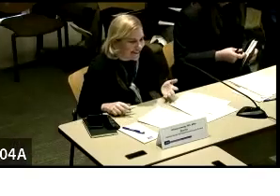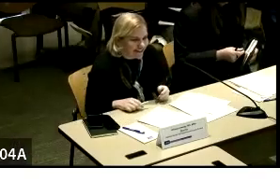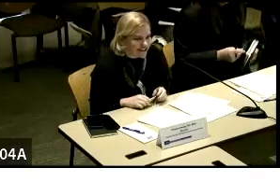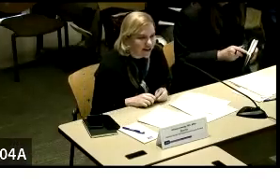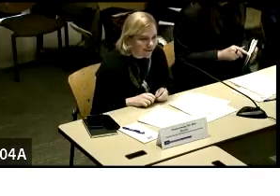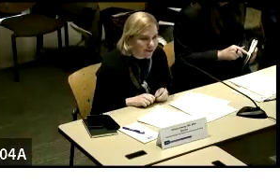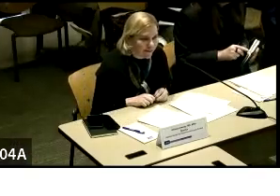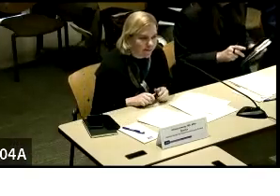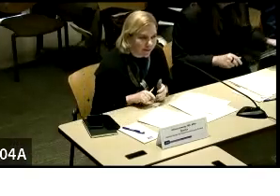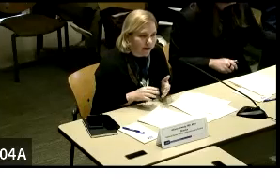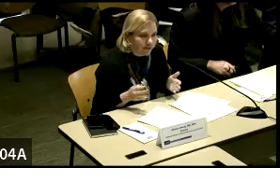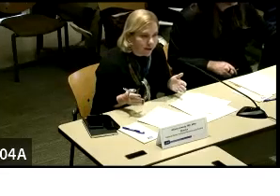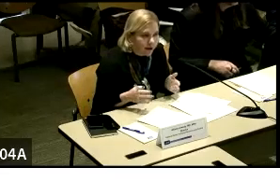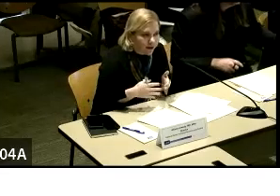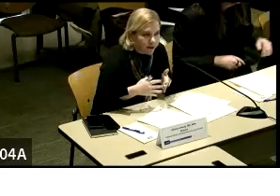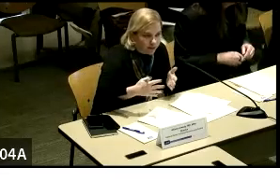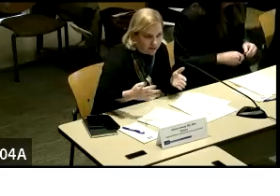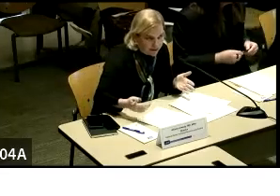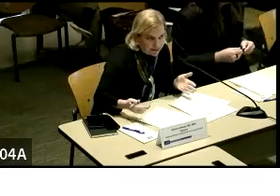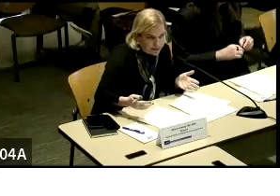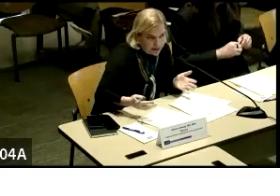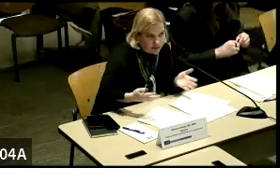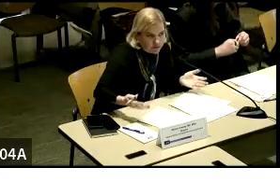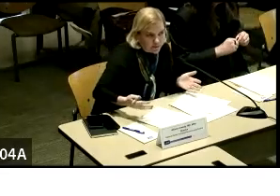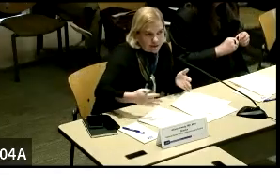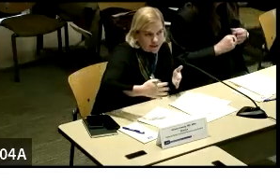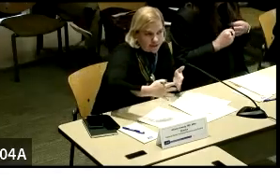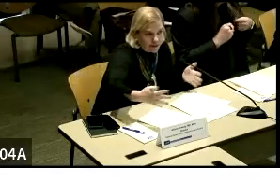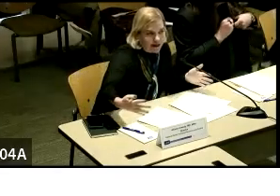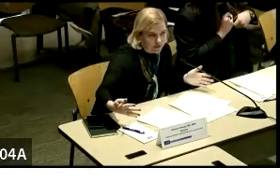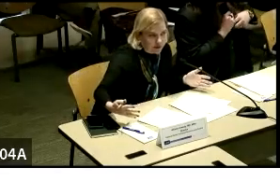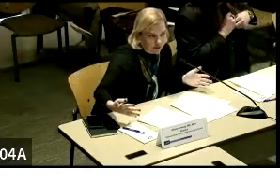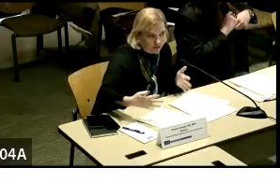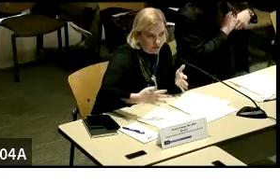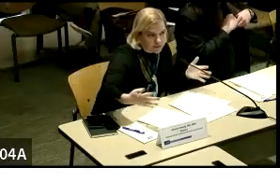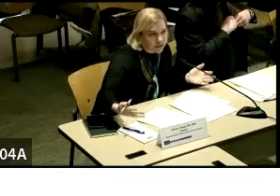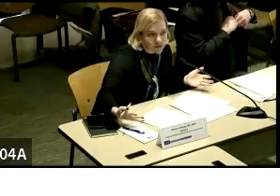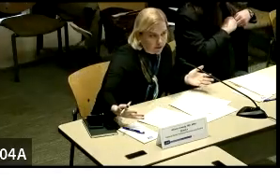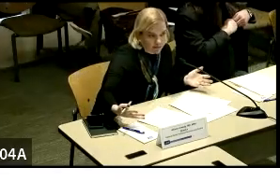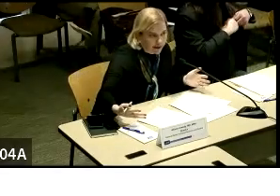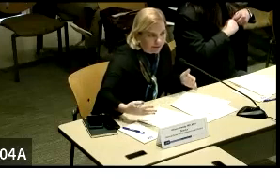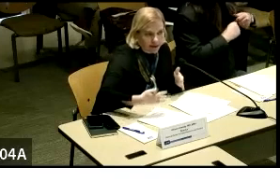leading the Chicago Department of Public Health. But in those spaces, the behavioral health work is much more combined, right?